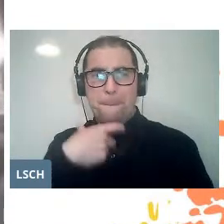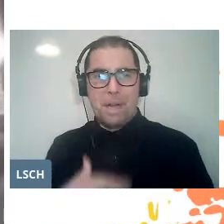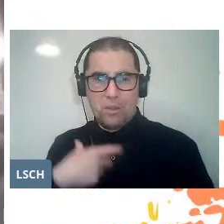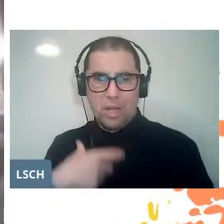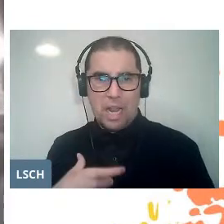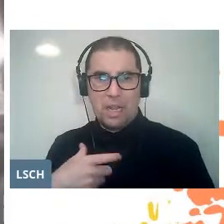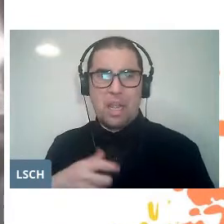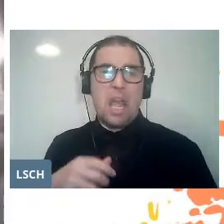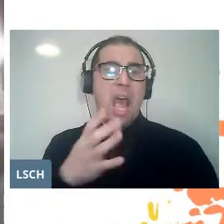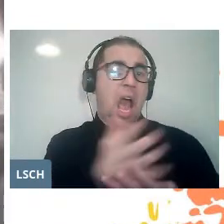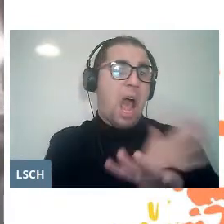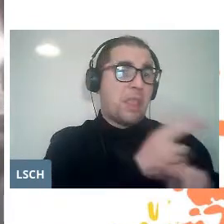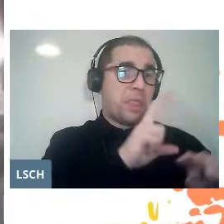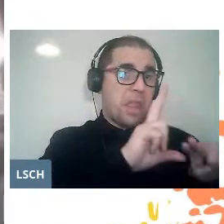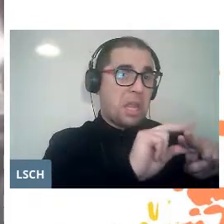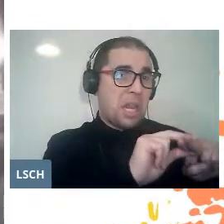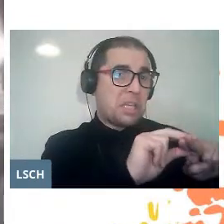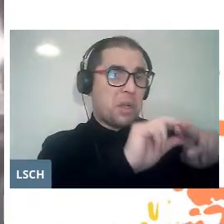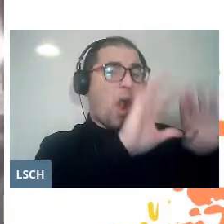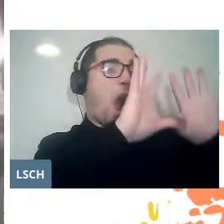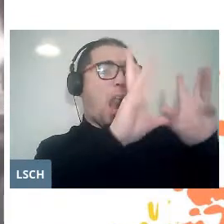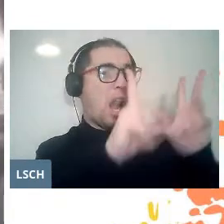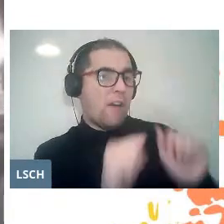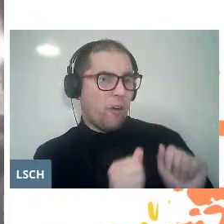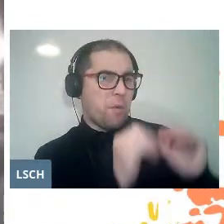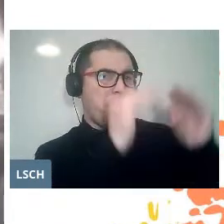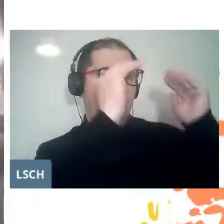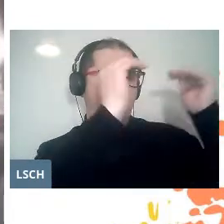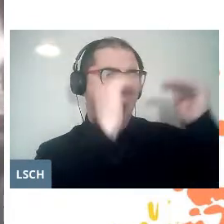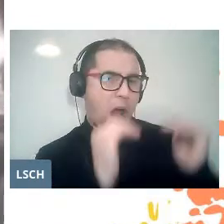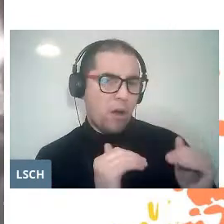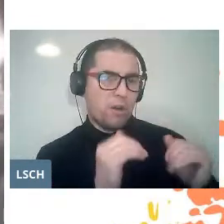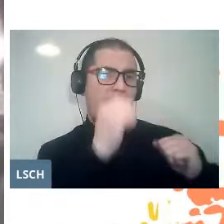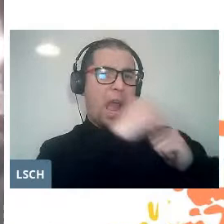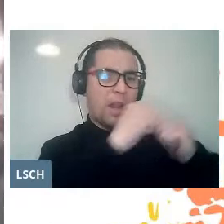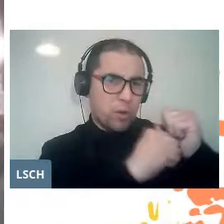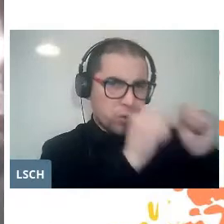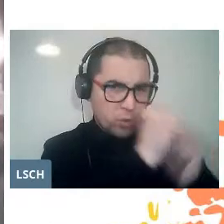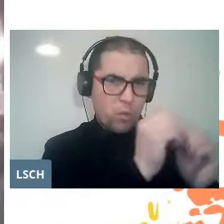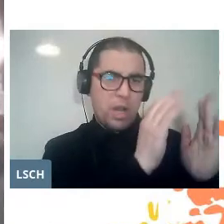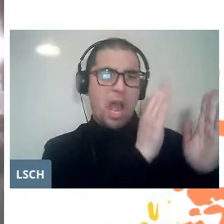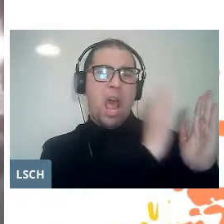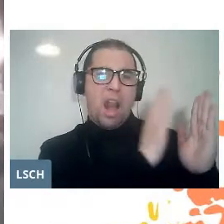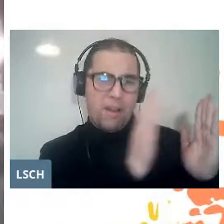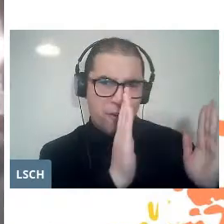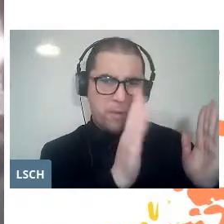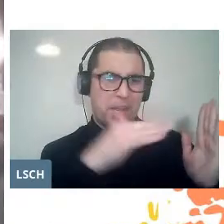Remember that for the classics the order, the structure, the form was fundamental.